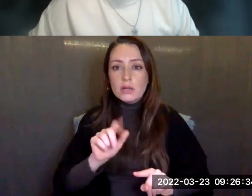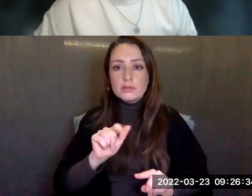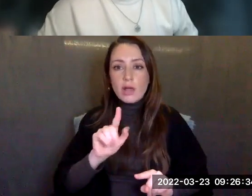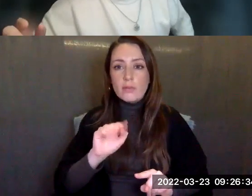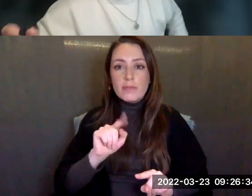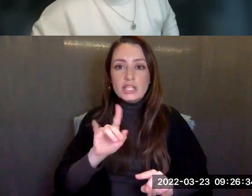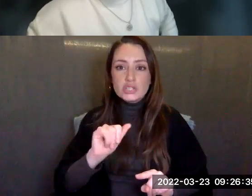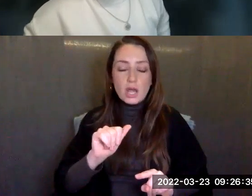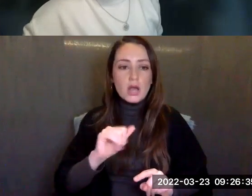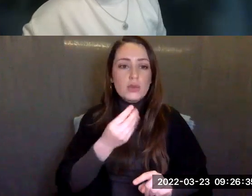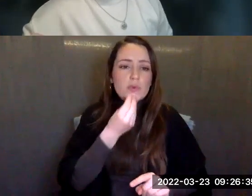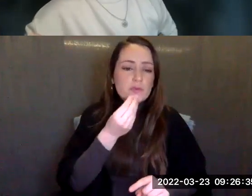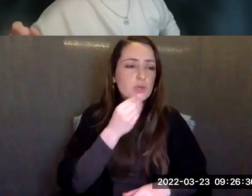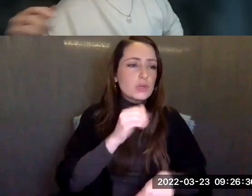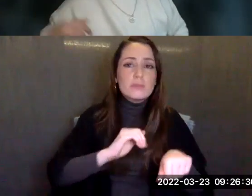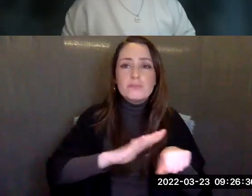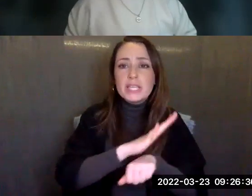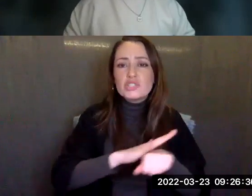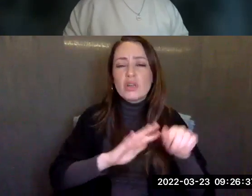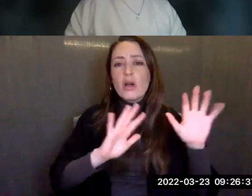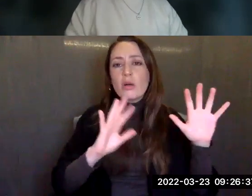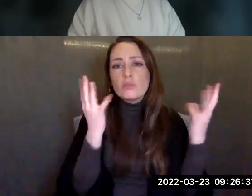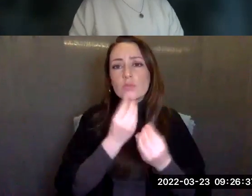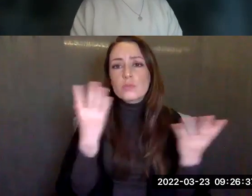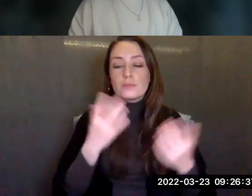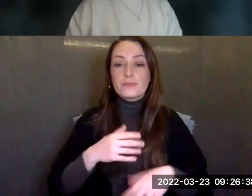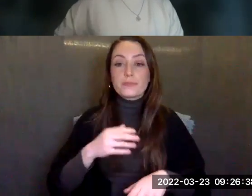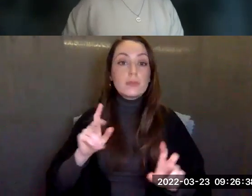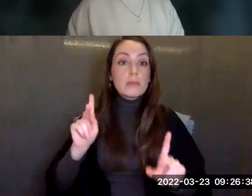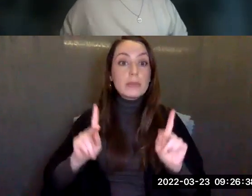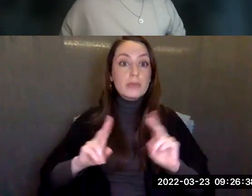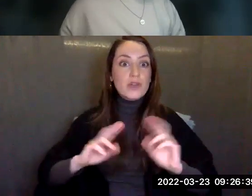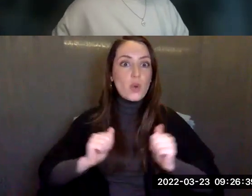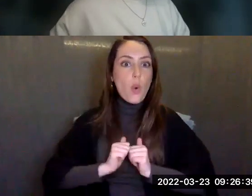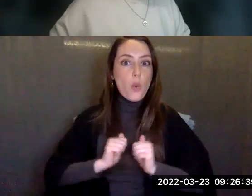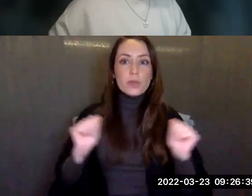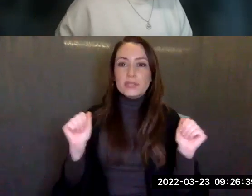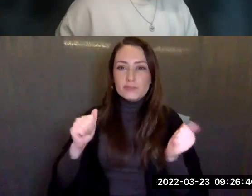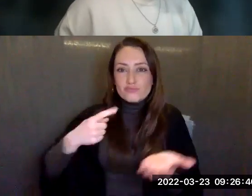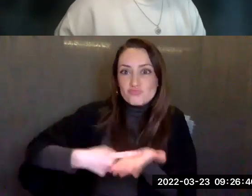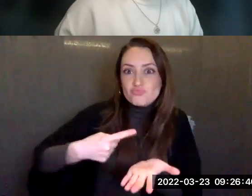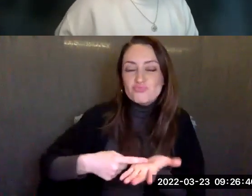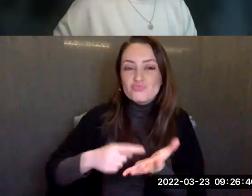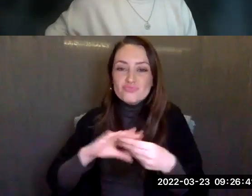beaches. People are very open here as you can see We're very talkative. this to this is not just my Canadian side.